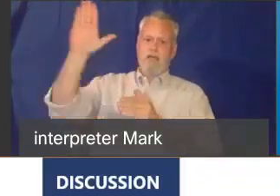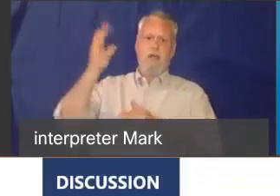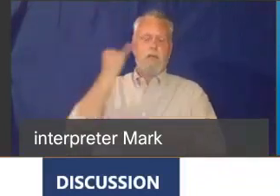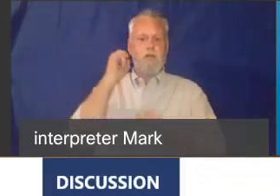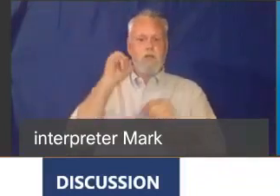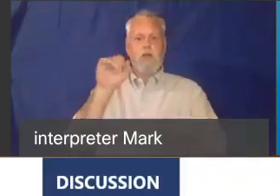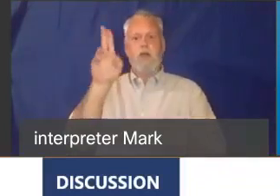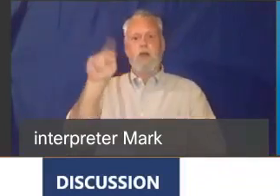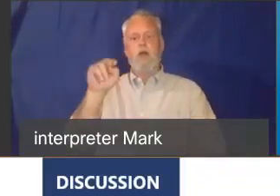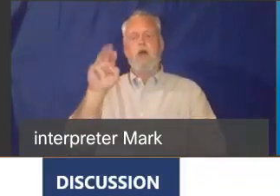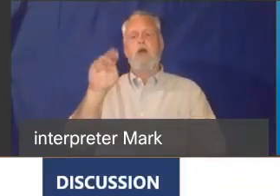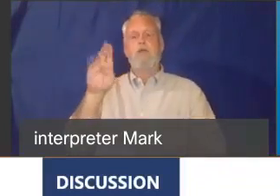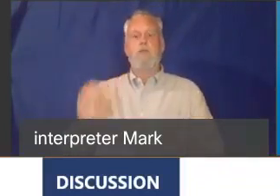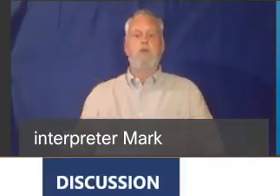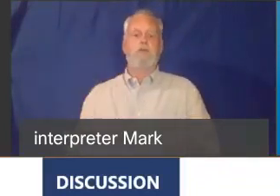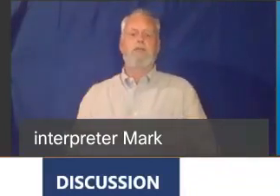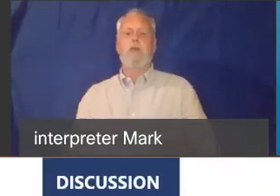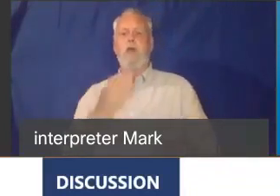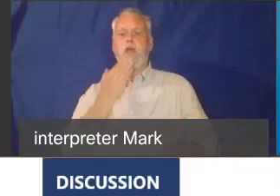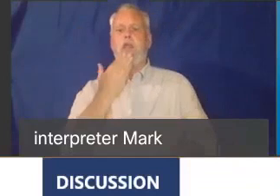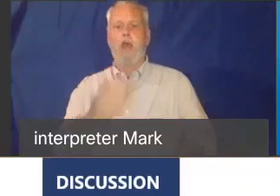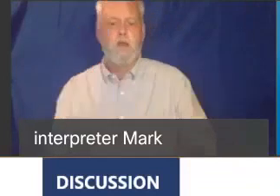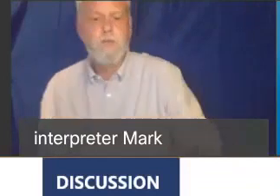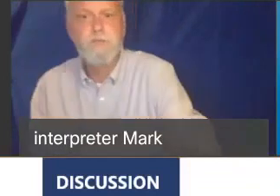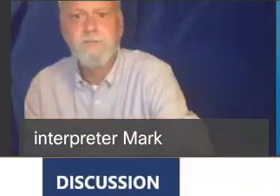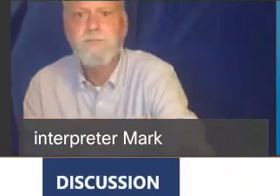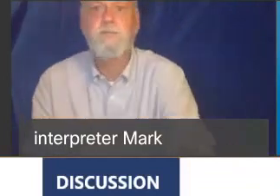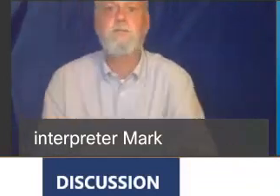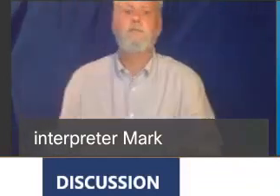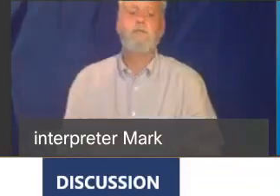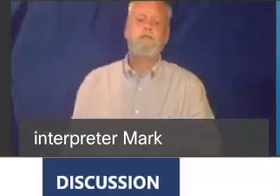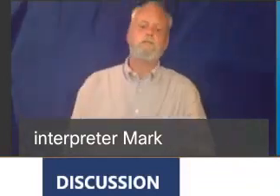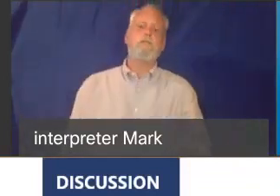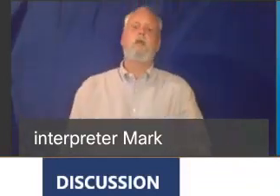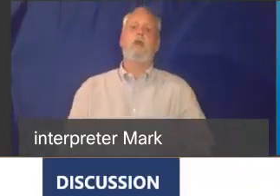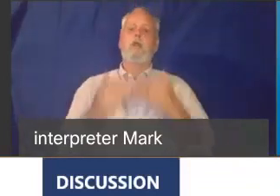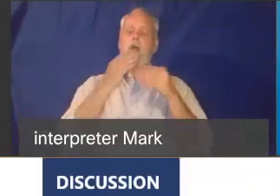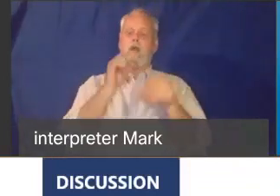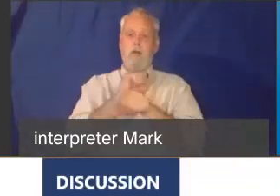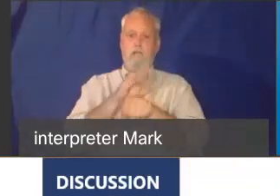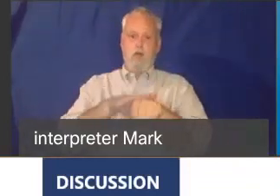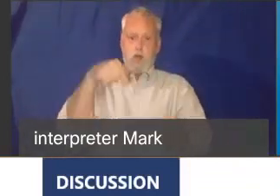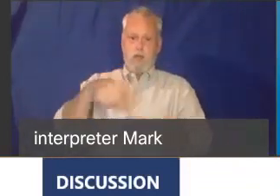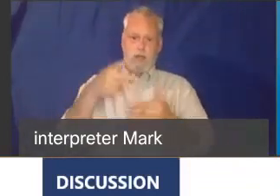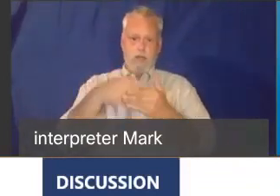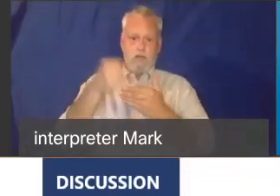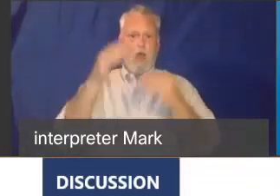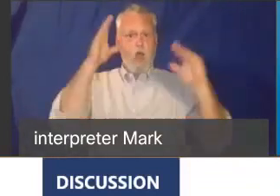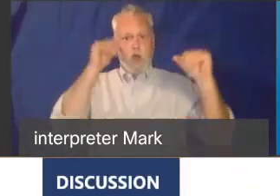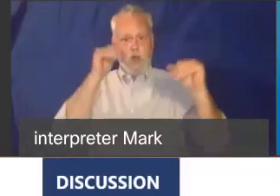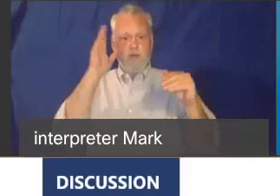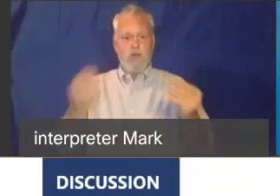Yes, thank you. I'd like to thank you for the effort on this project, which I think hope will be transformative not only for DC.